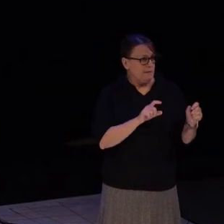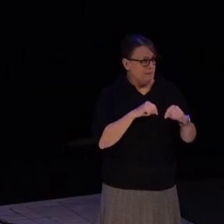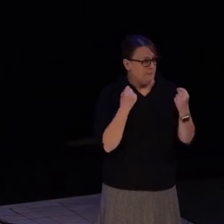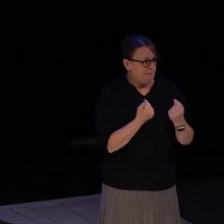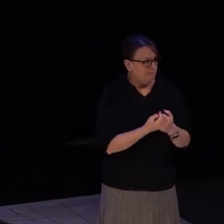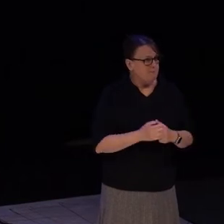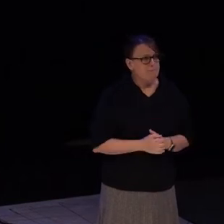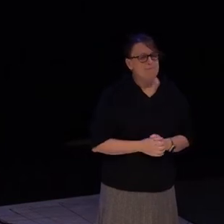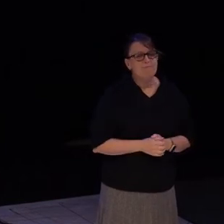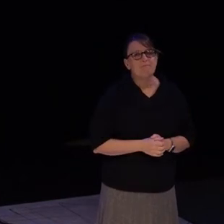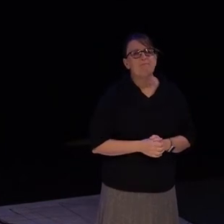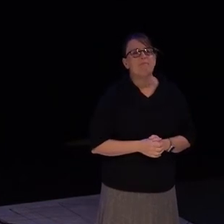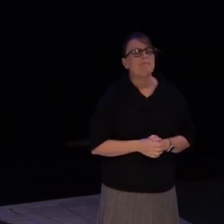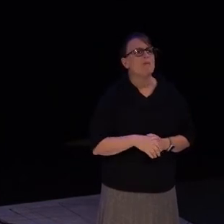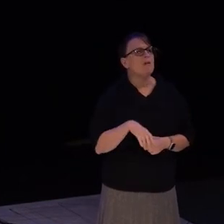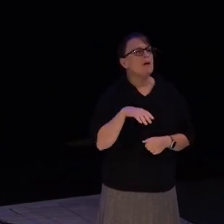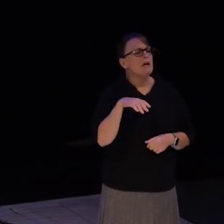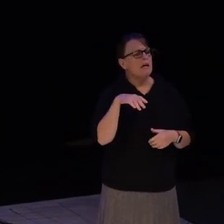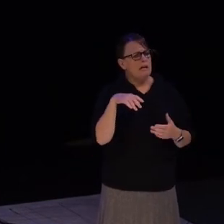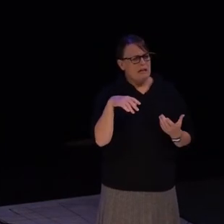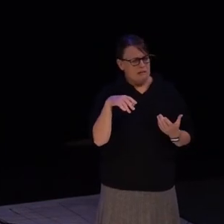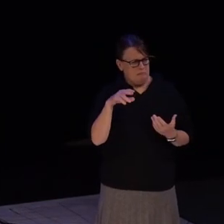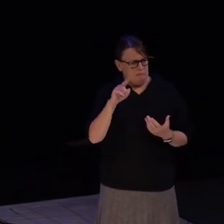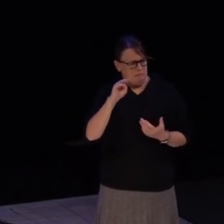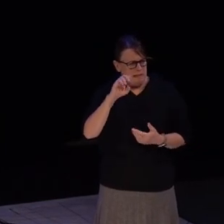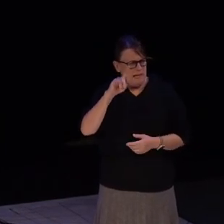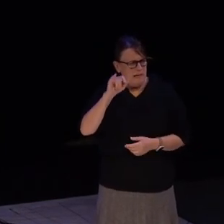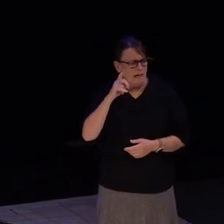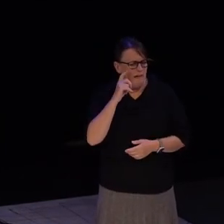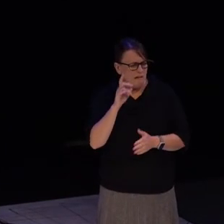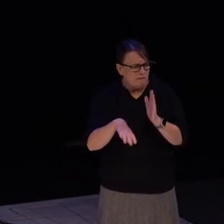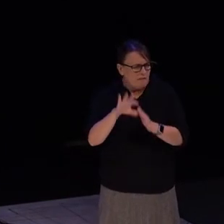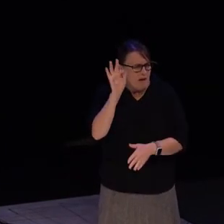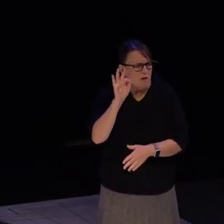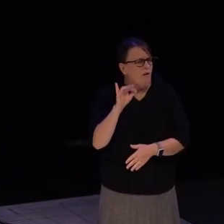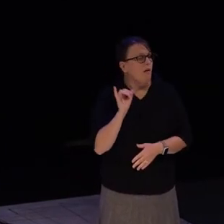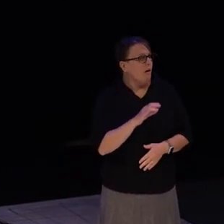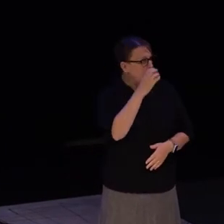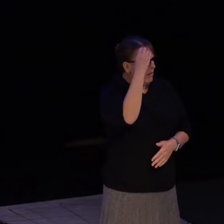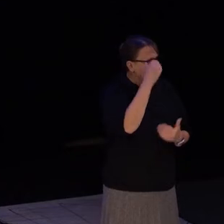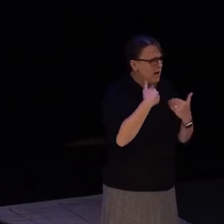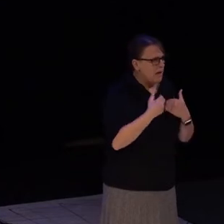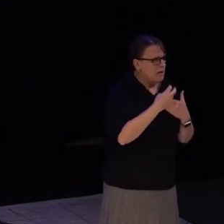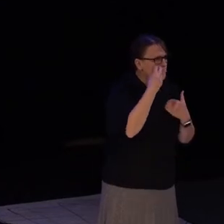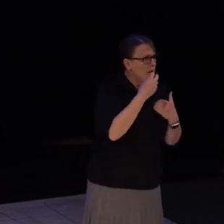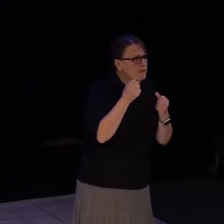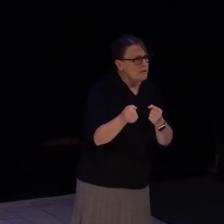When it hit the media that Clemson had a blind cheerleader, it like blew people's minds.